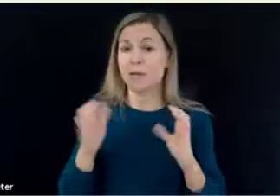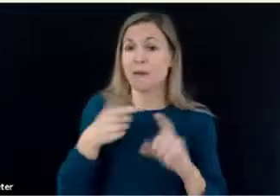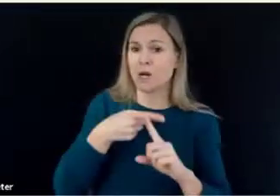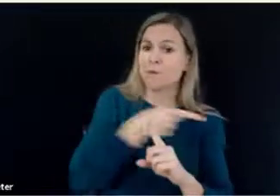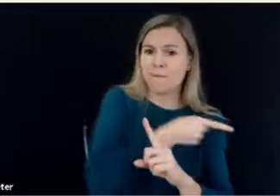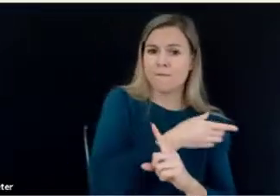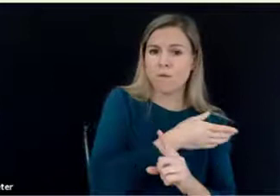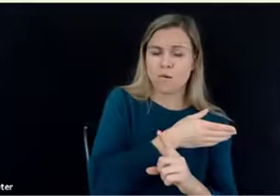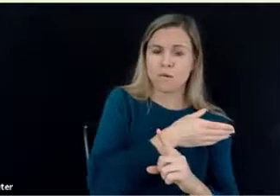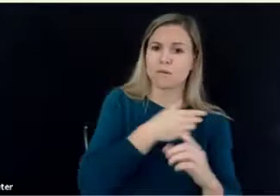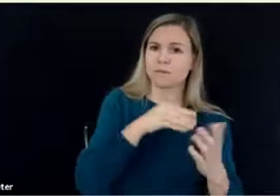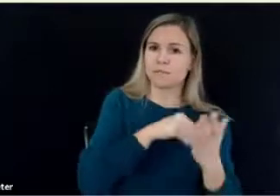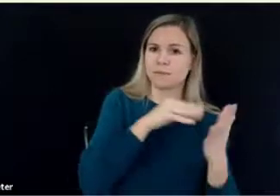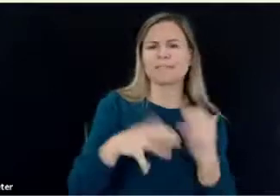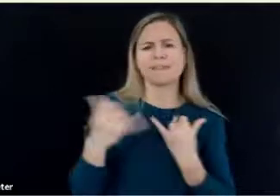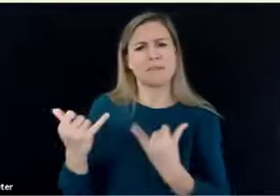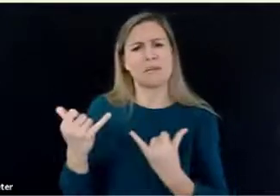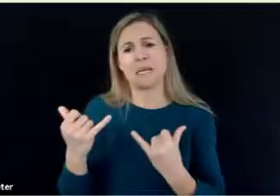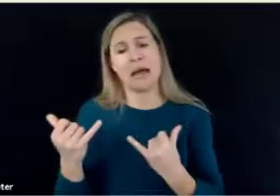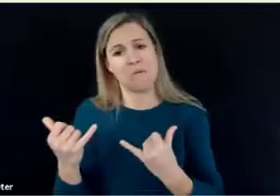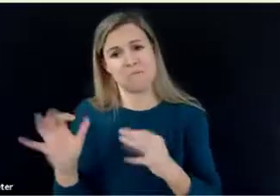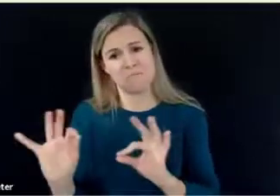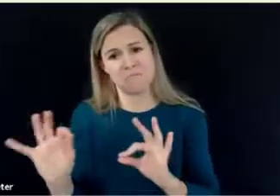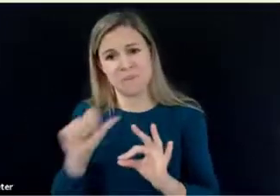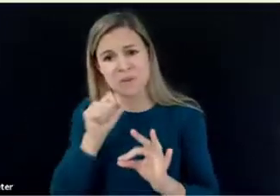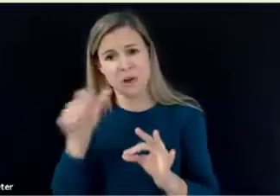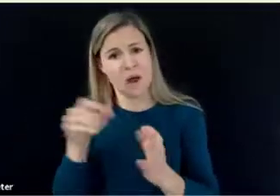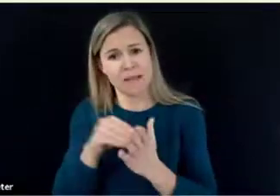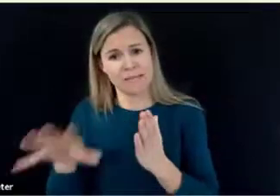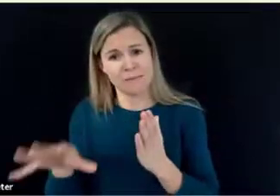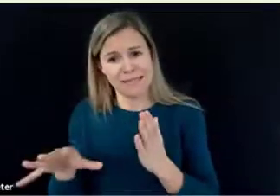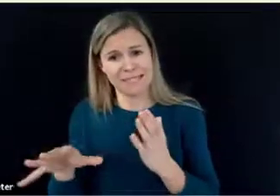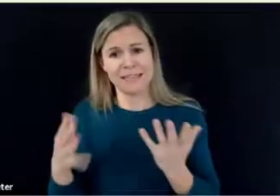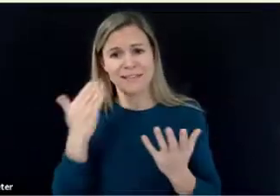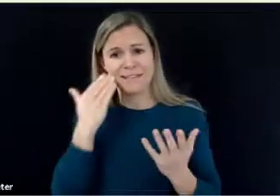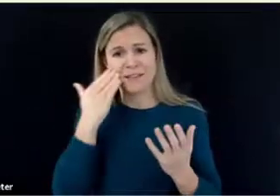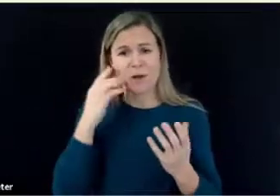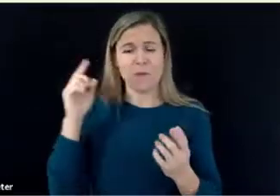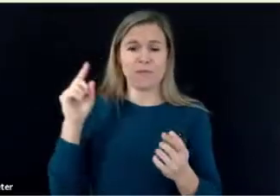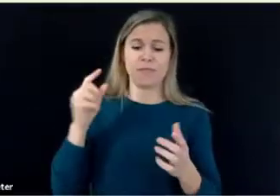even five years ago, even three years ago, the cost continues to drop.